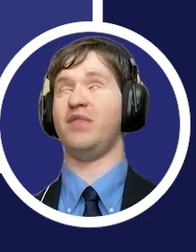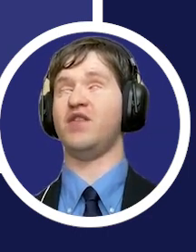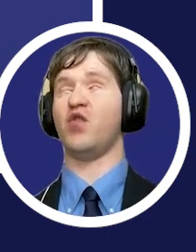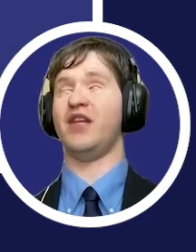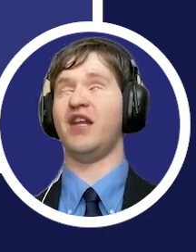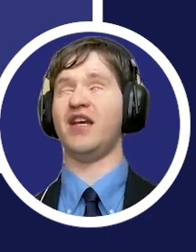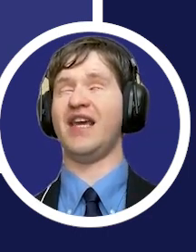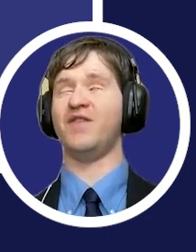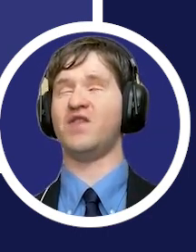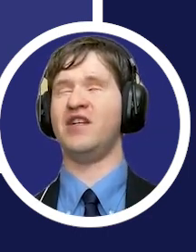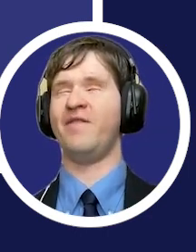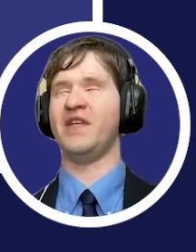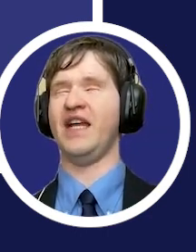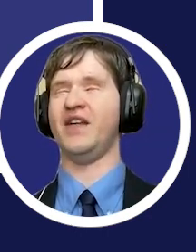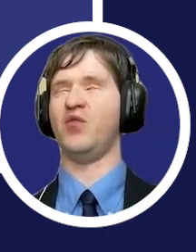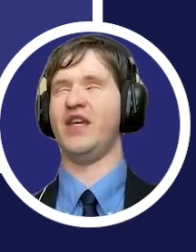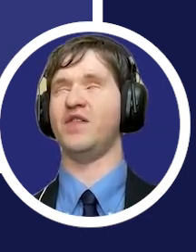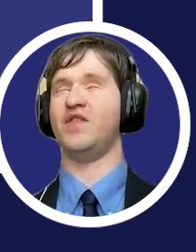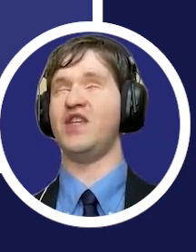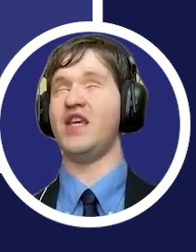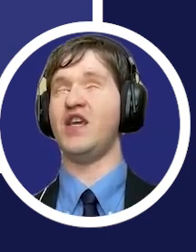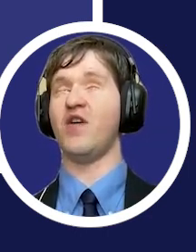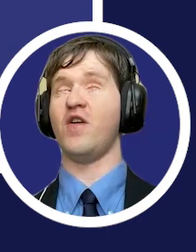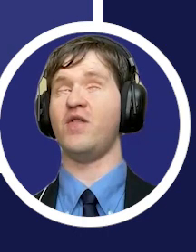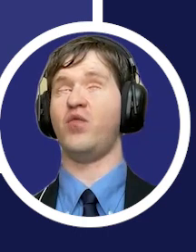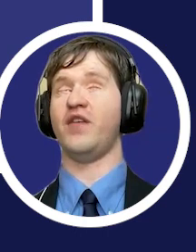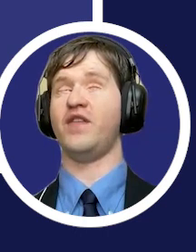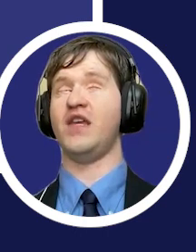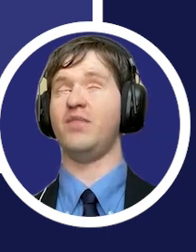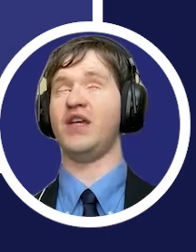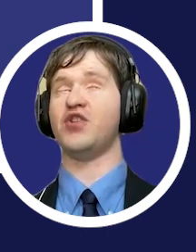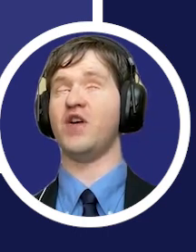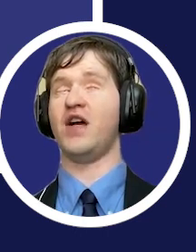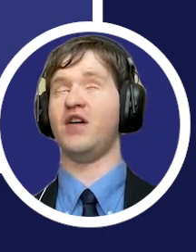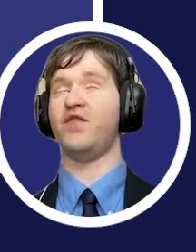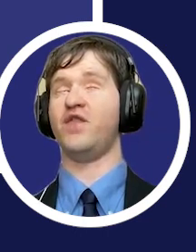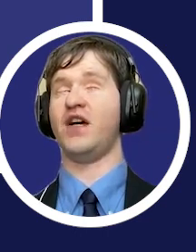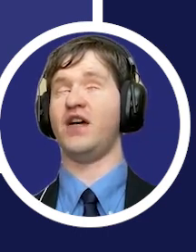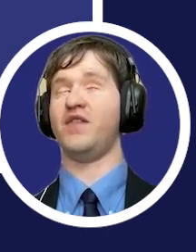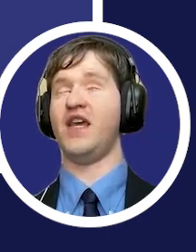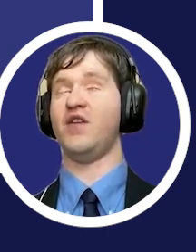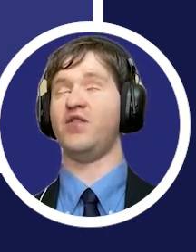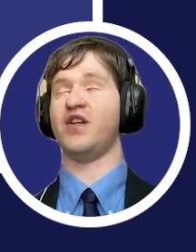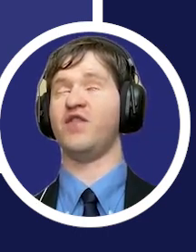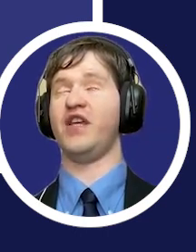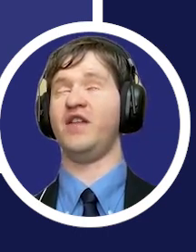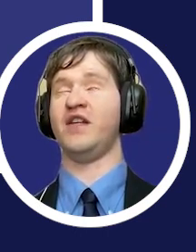to be discriminated against. And we can see here with the picture of the eight year old Jennifer Keelan,